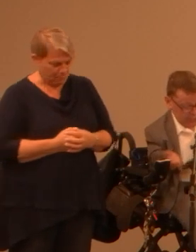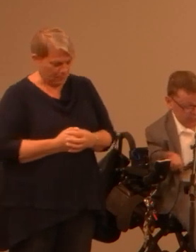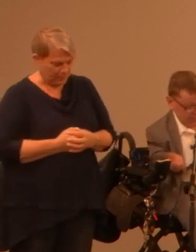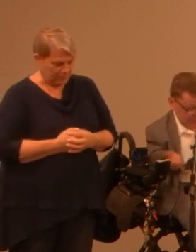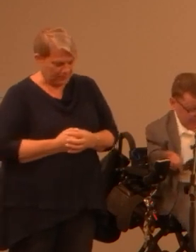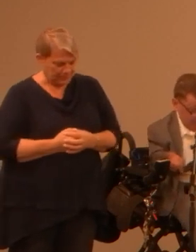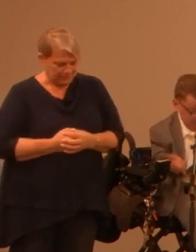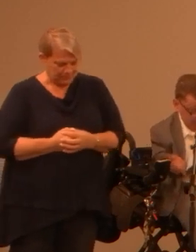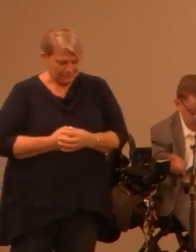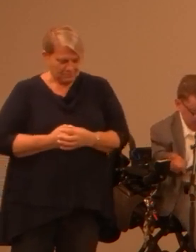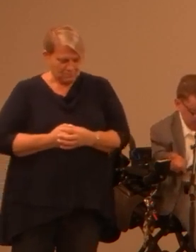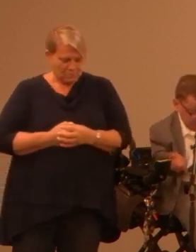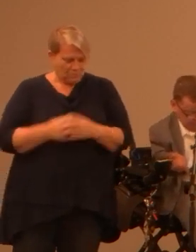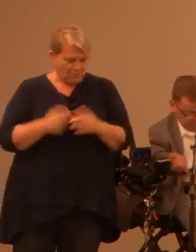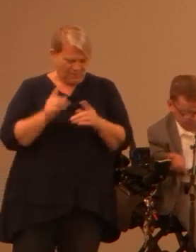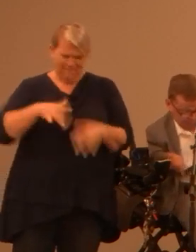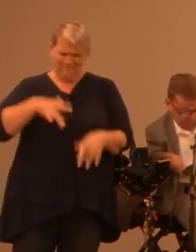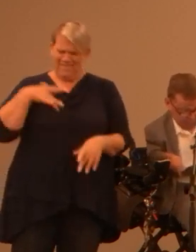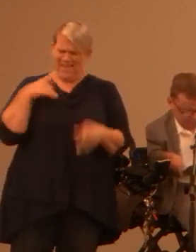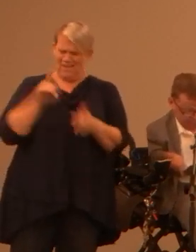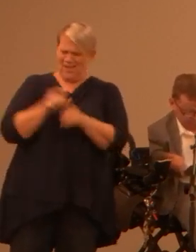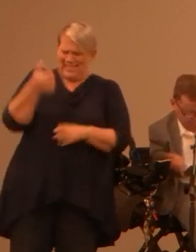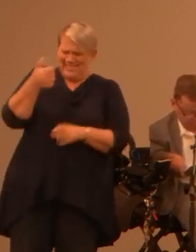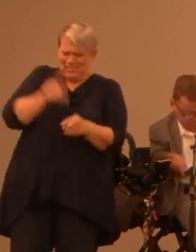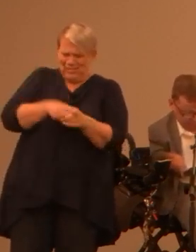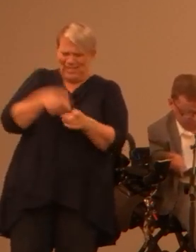I think it feels like 6 years because of the whole COVID thing, but anyway.